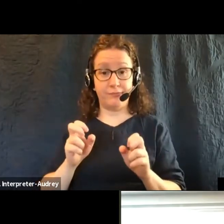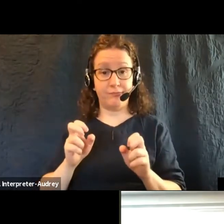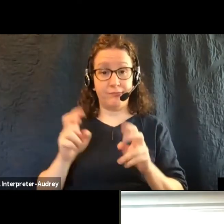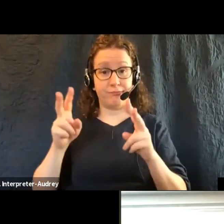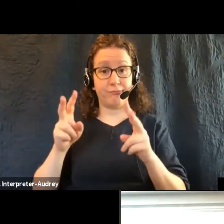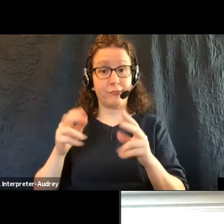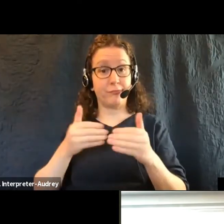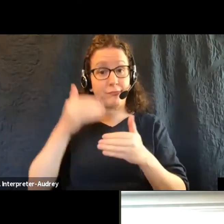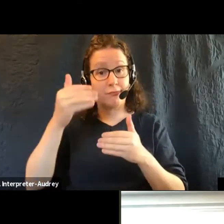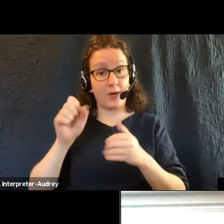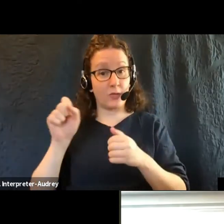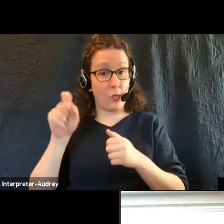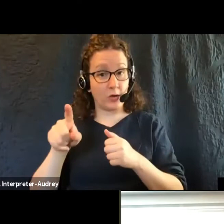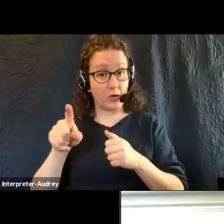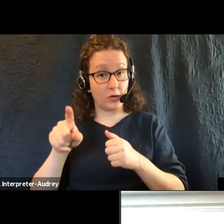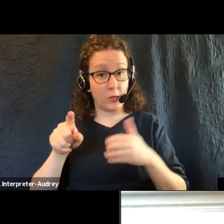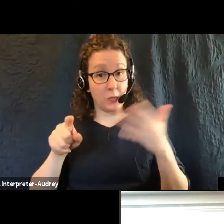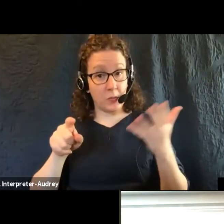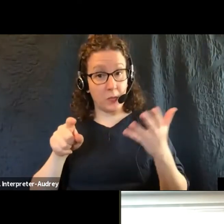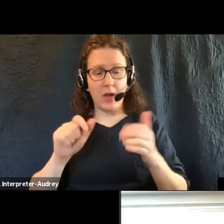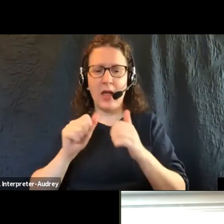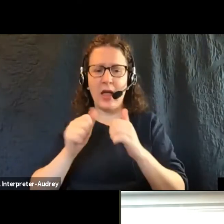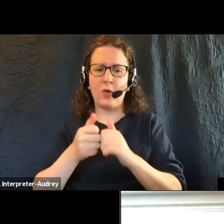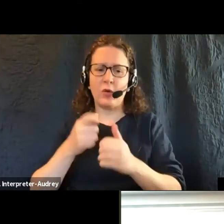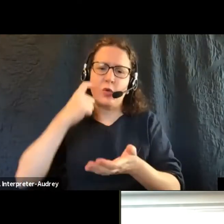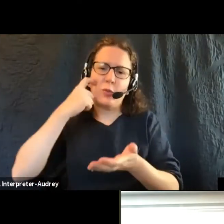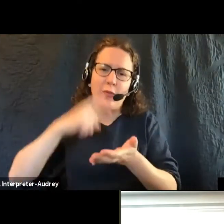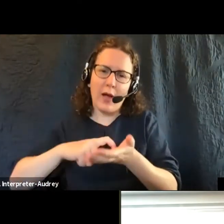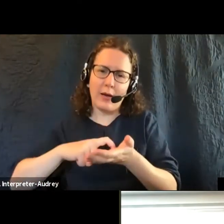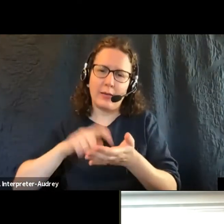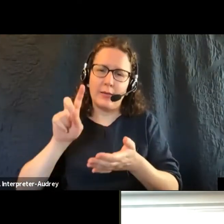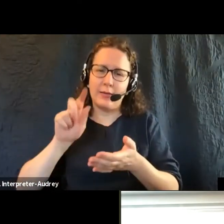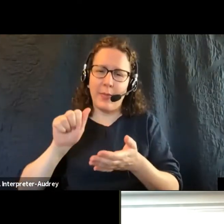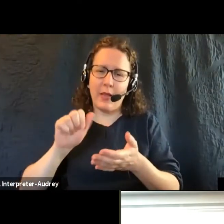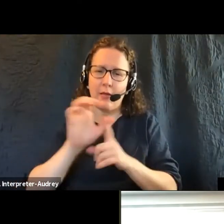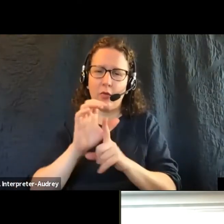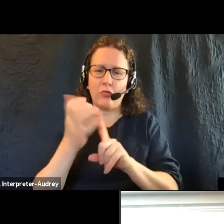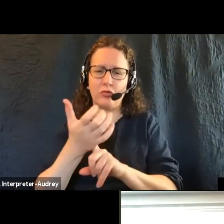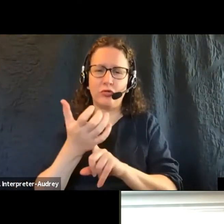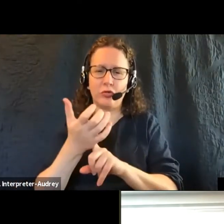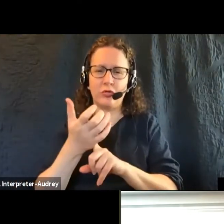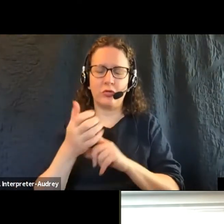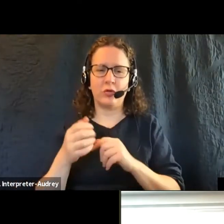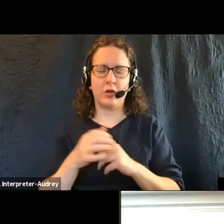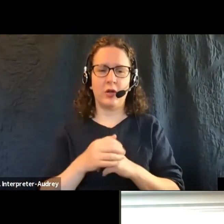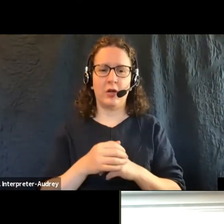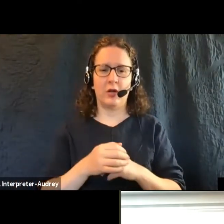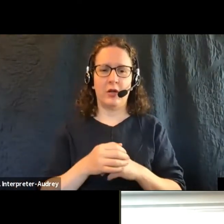next question which is, how did you find the disability culture to be and maybe also if